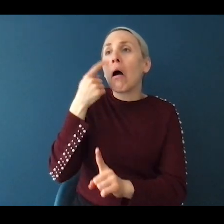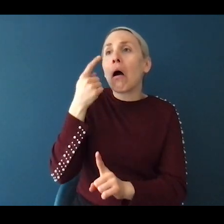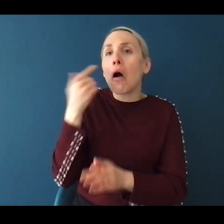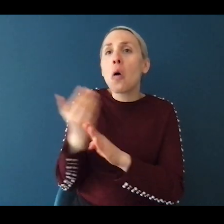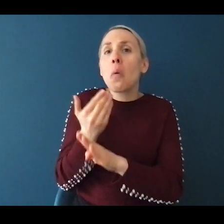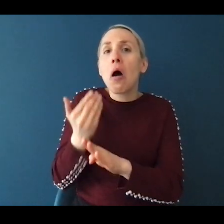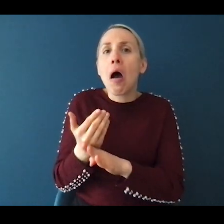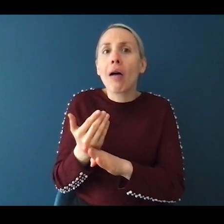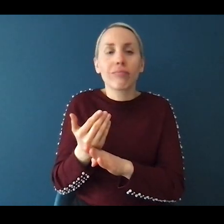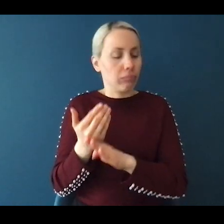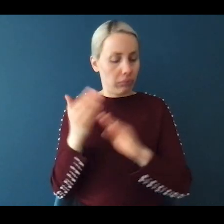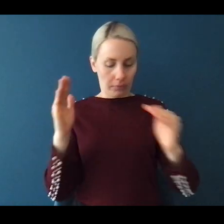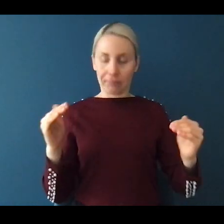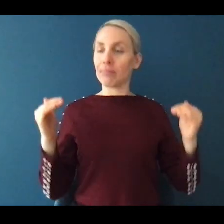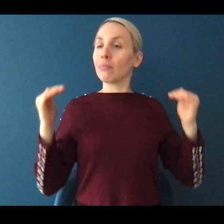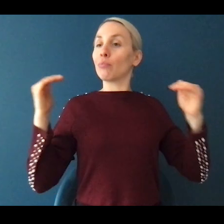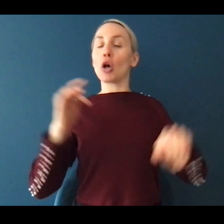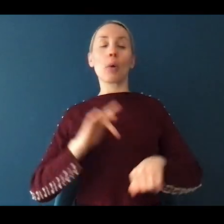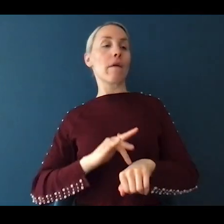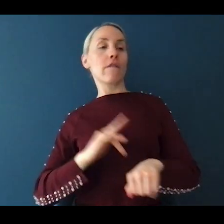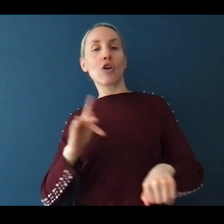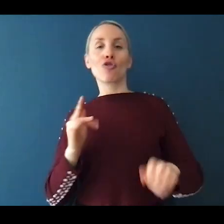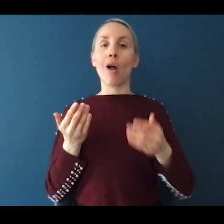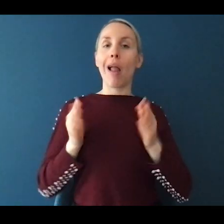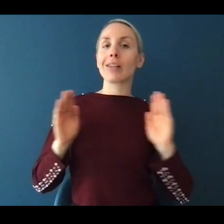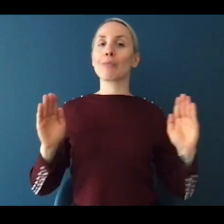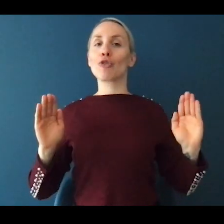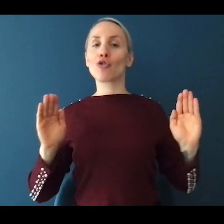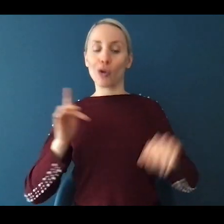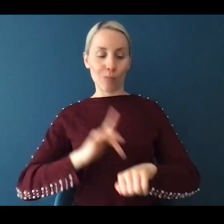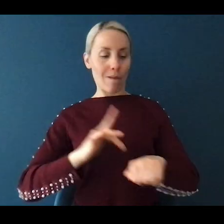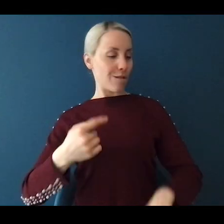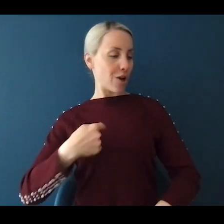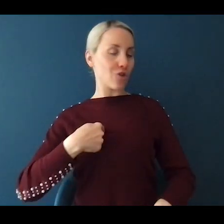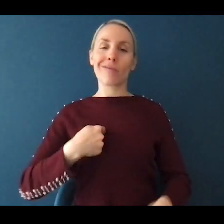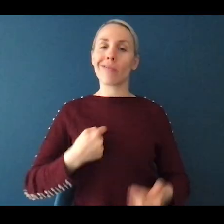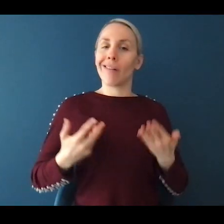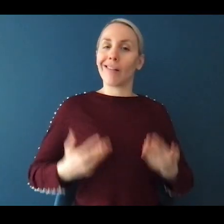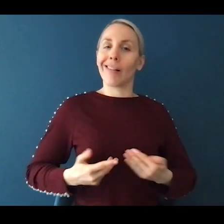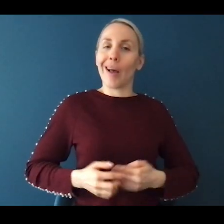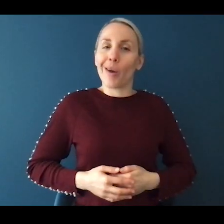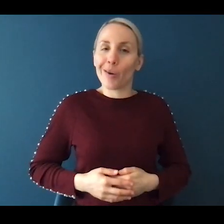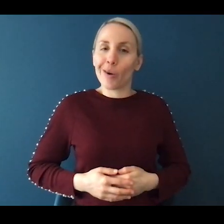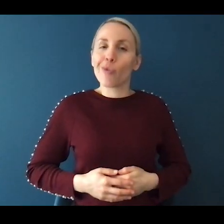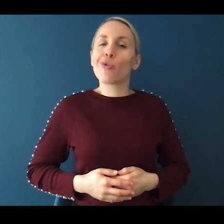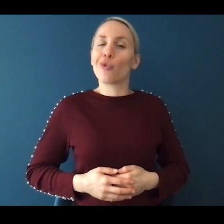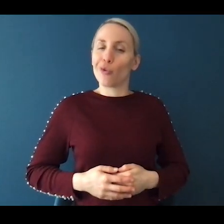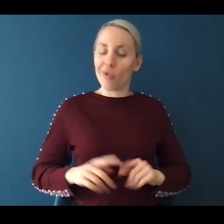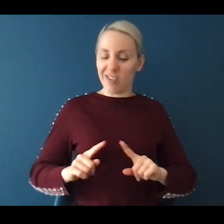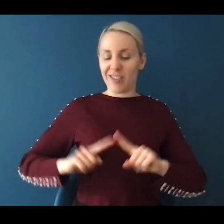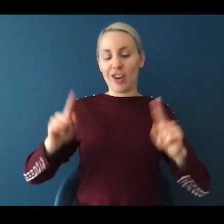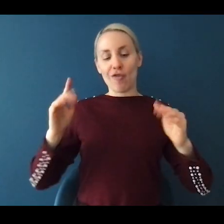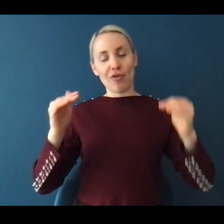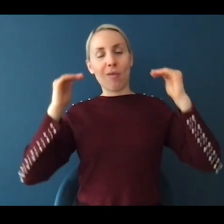a student trying to kind of convince them to look at my work it suddenly felt like you have these professional exhibitions and you